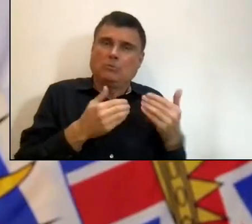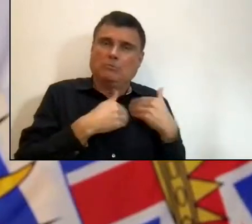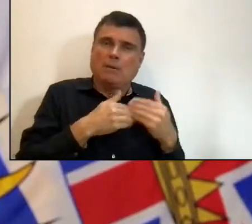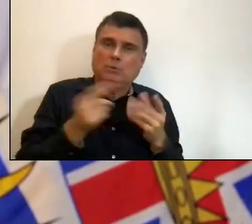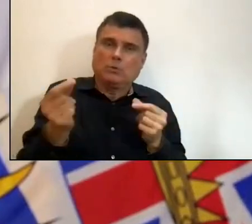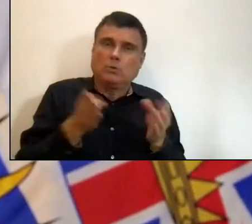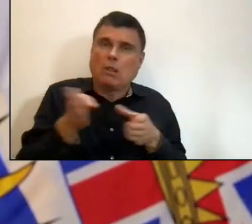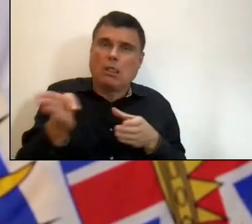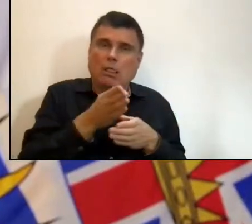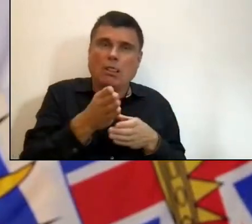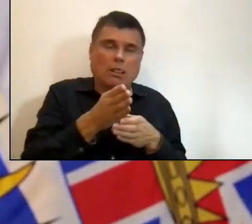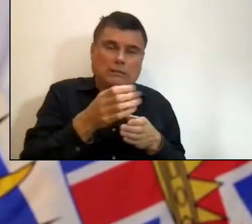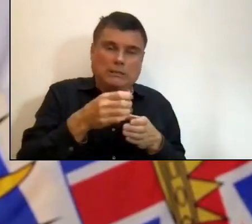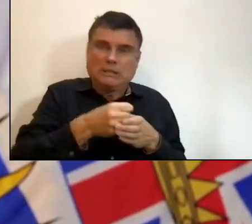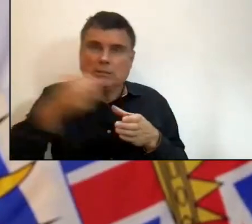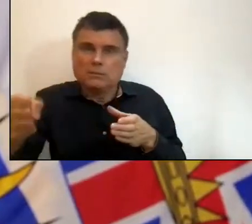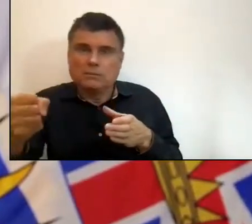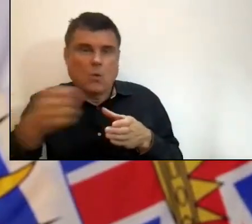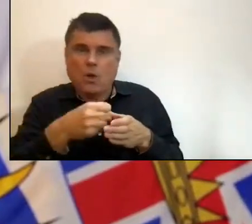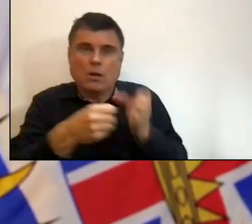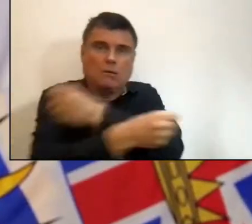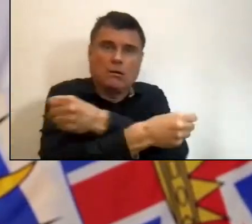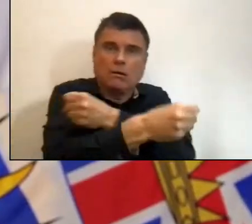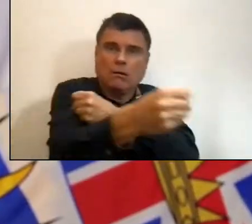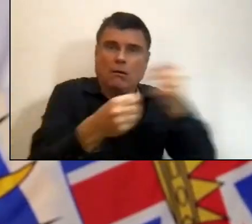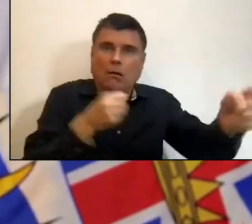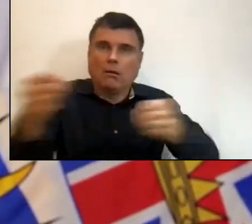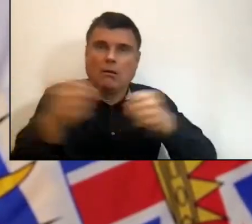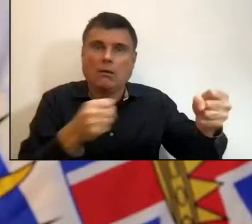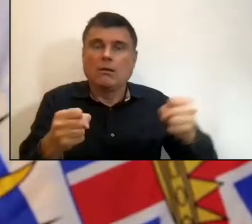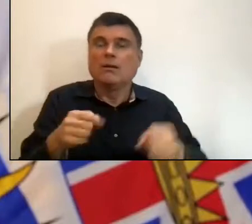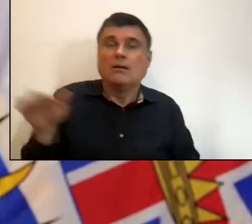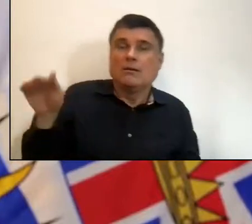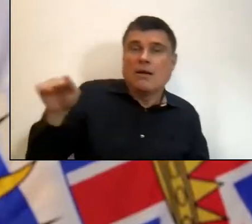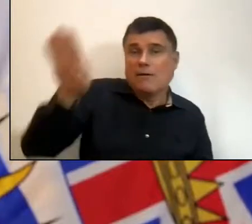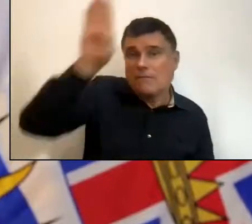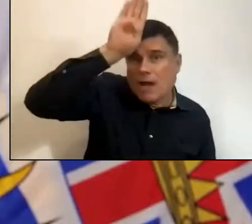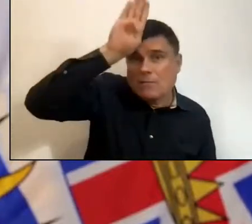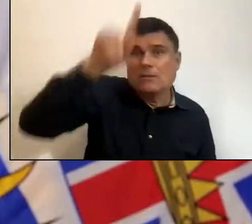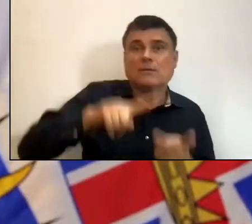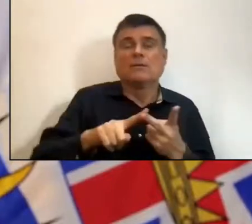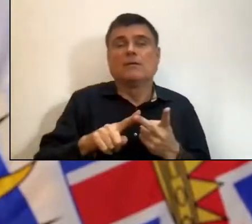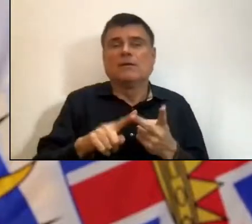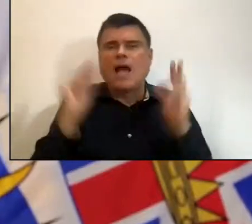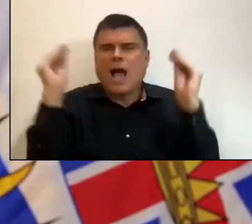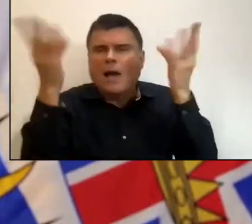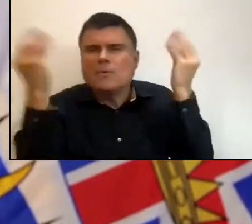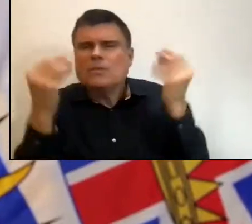firefighters to pharmacy techs and nurses and physicians coming back.